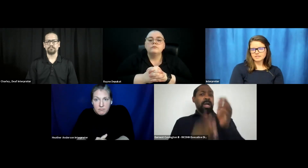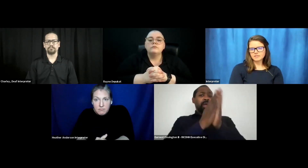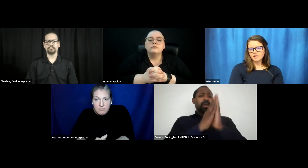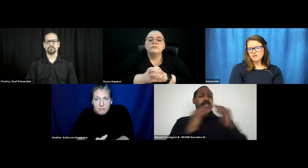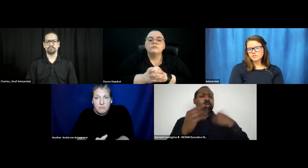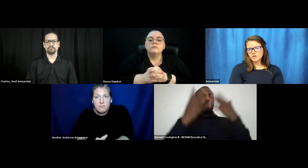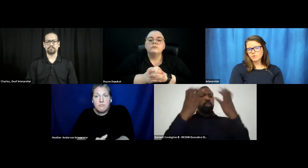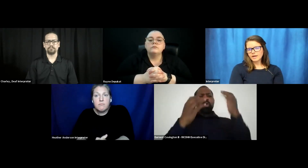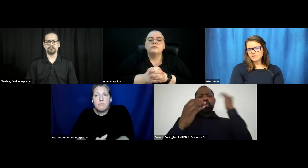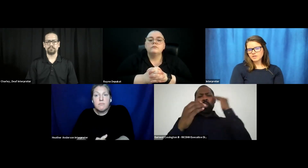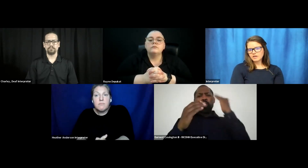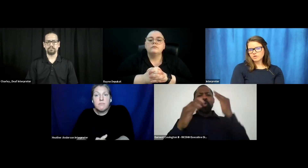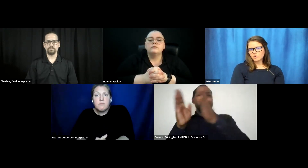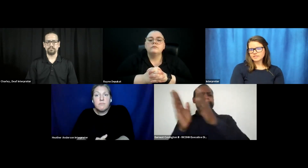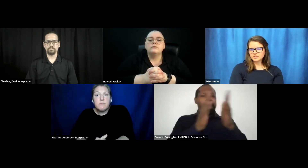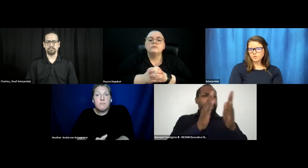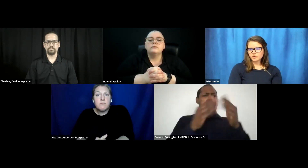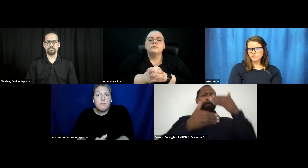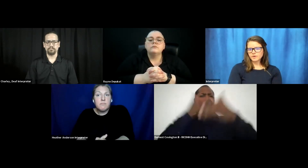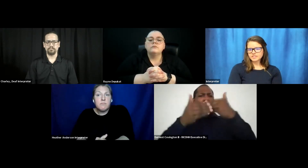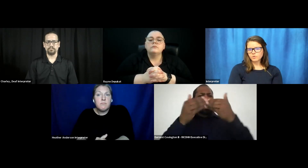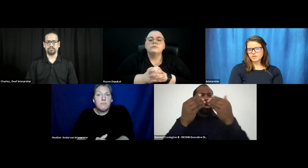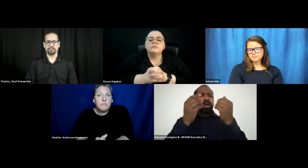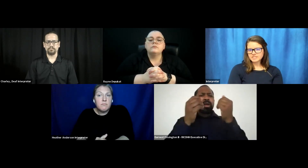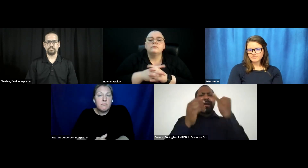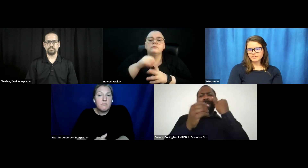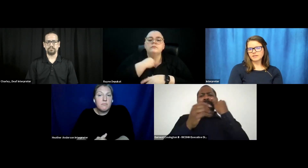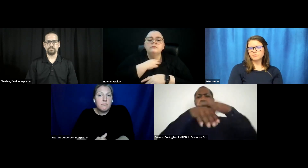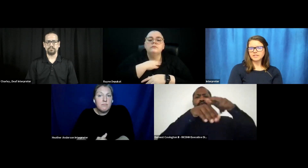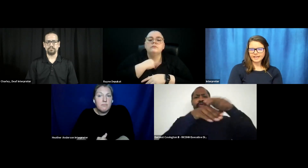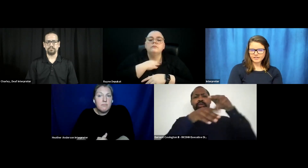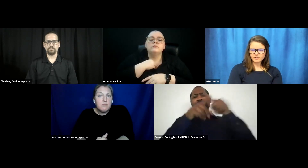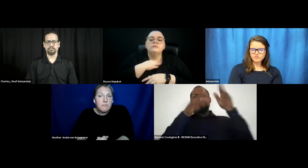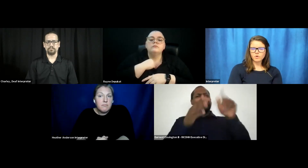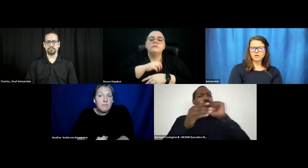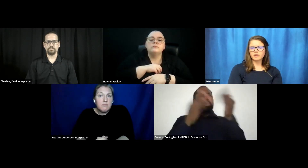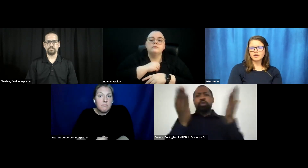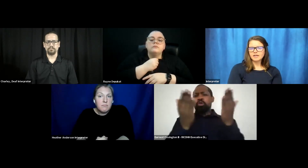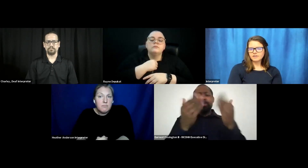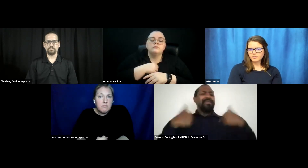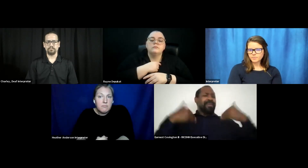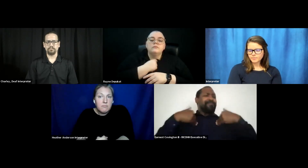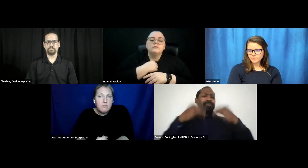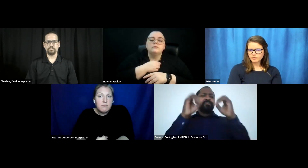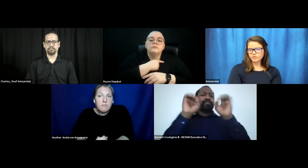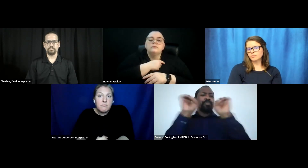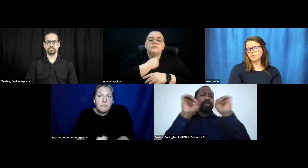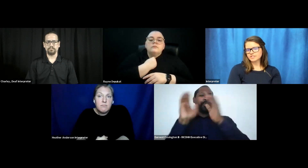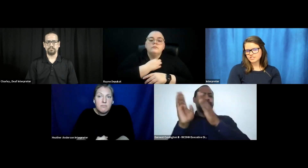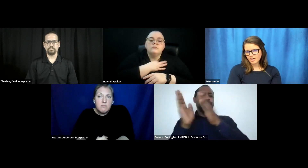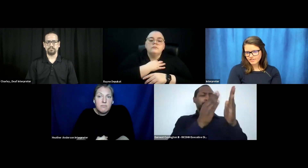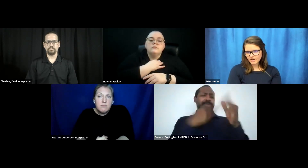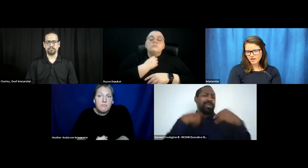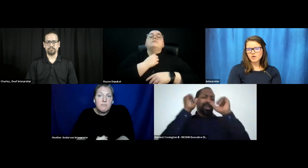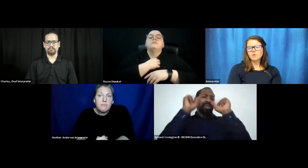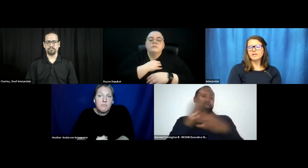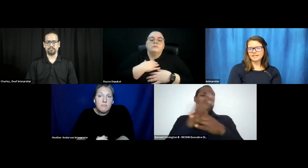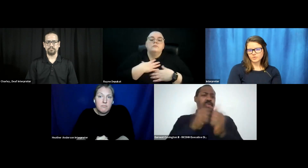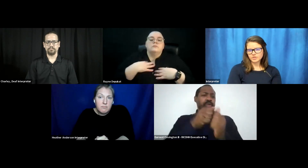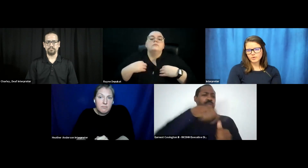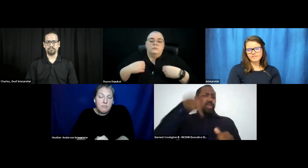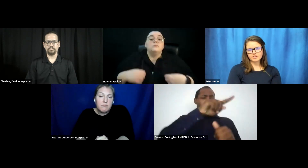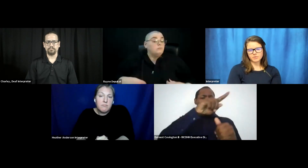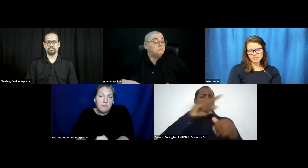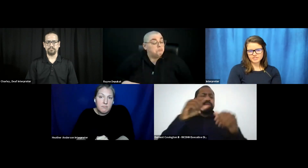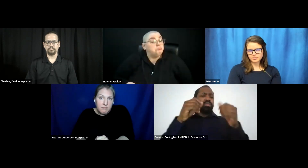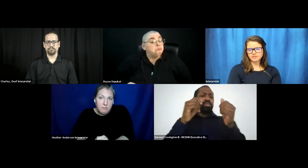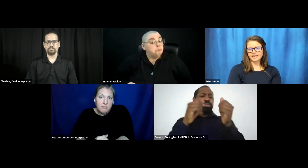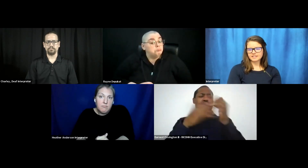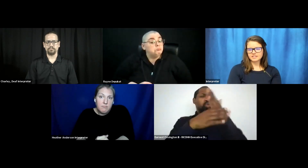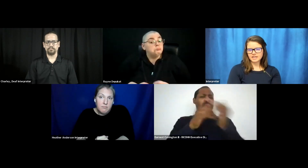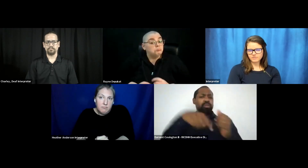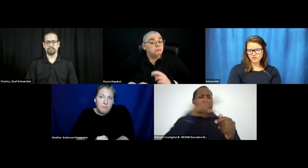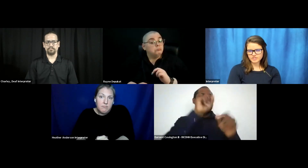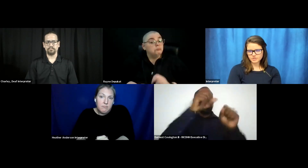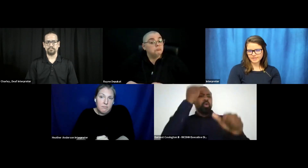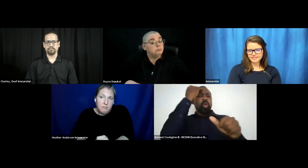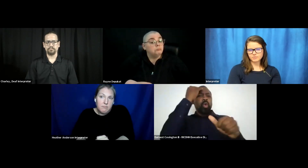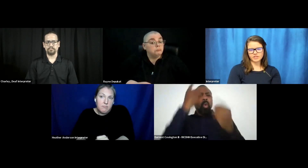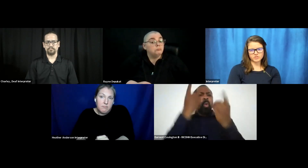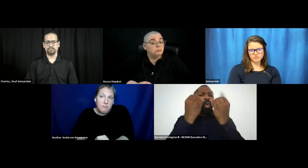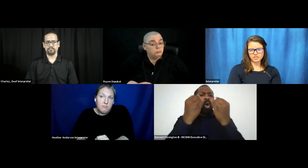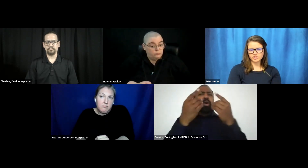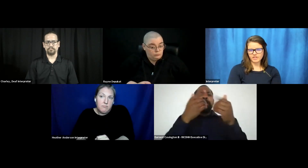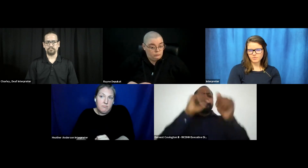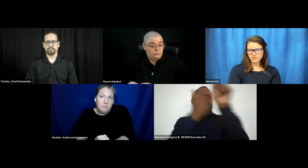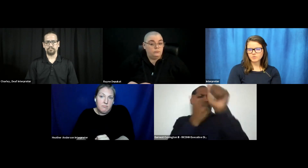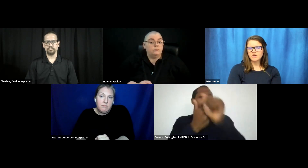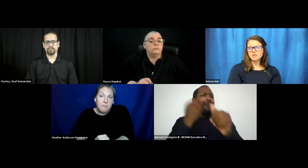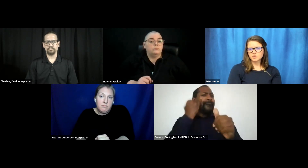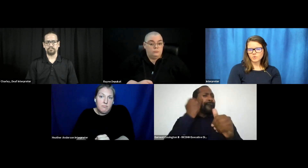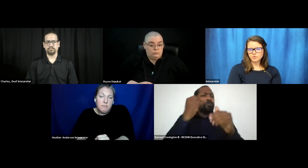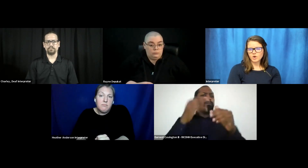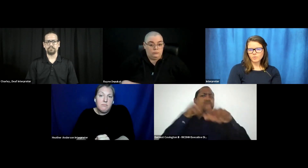Yes. So Amy had requests, what you requested for a specific plan for a referral person is not there. Yes, we do have an emergency plan that falls into place and we can certainly share that with you.